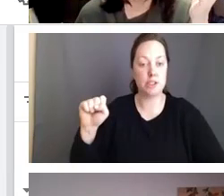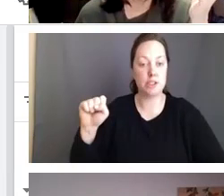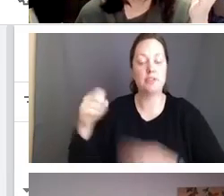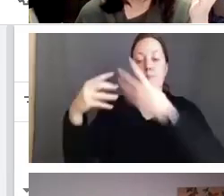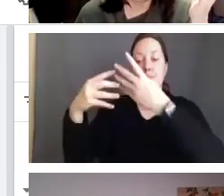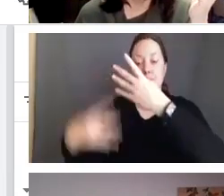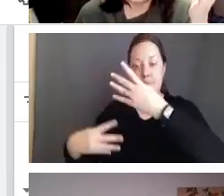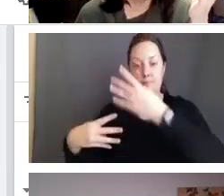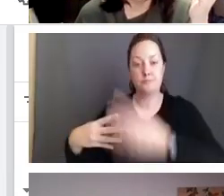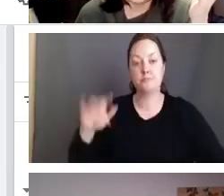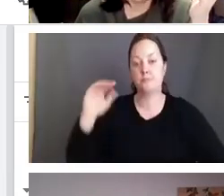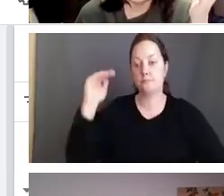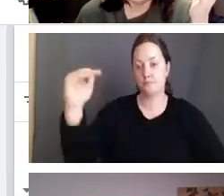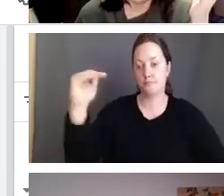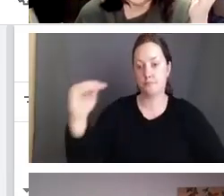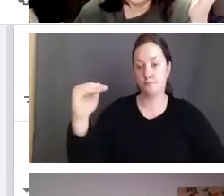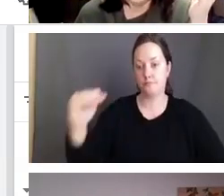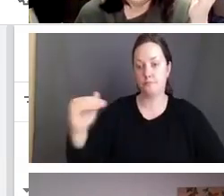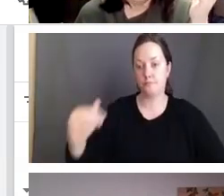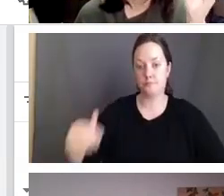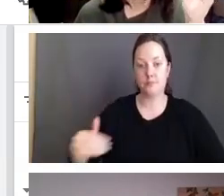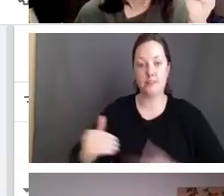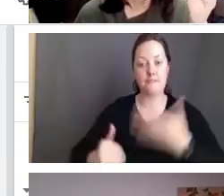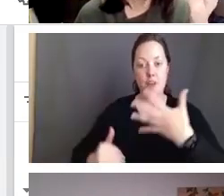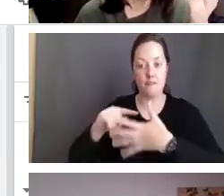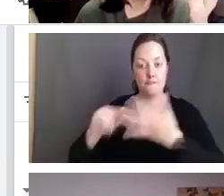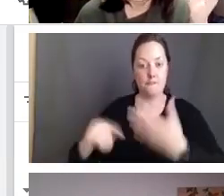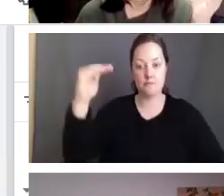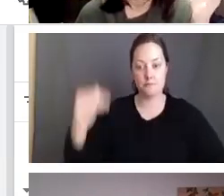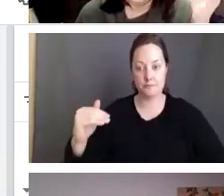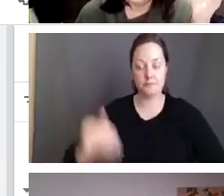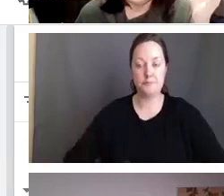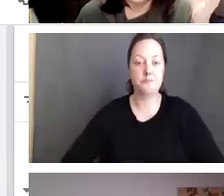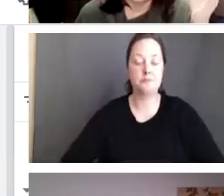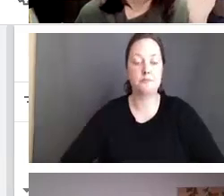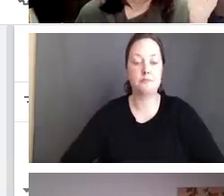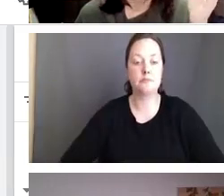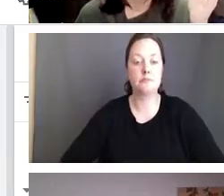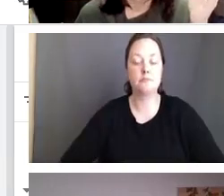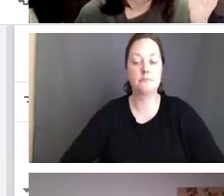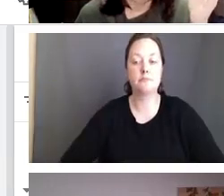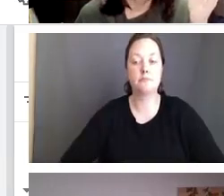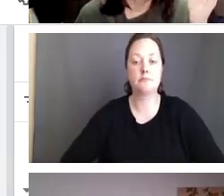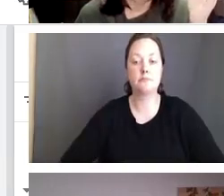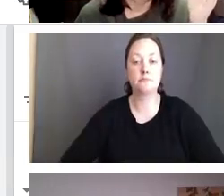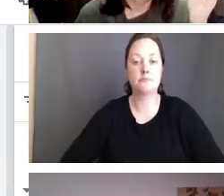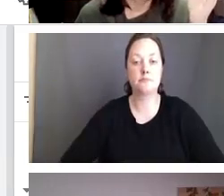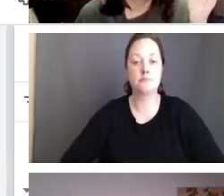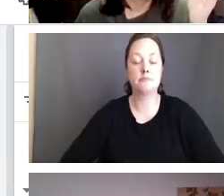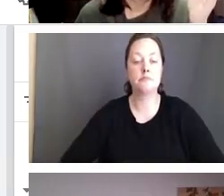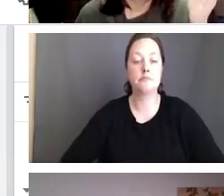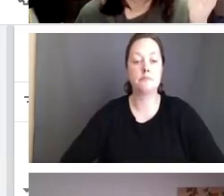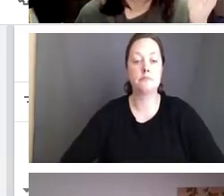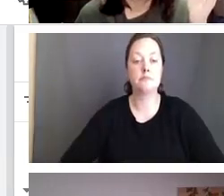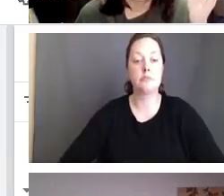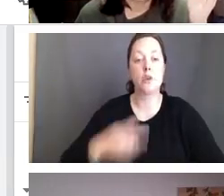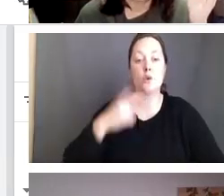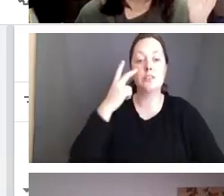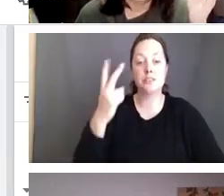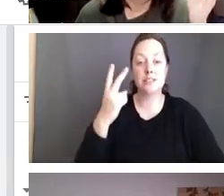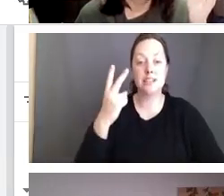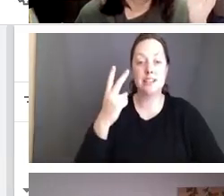A collapsible group can really help condense a larger set of information or larger lists